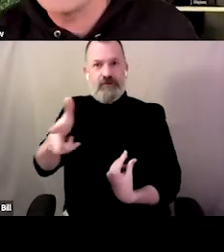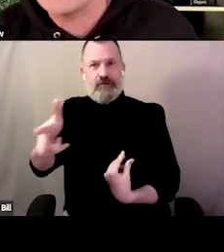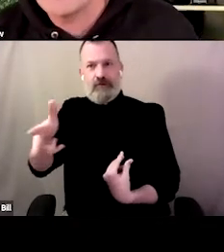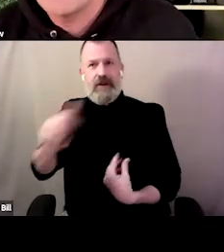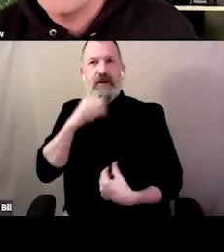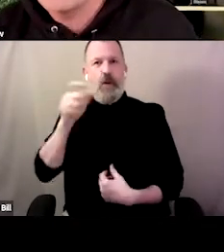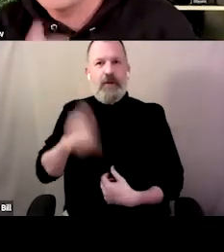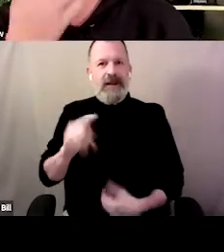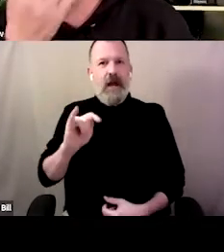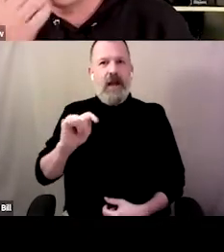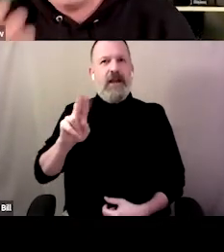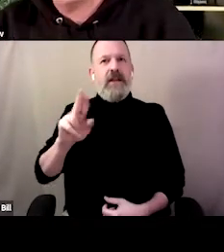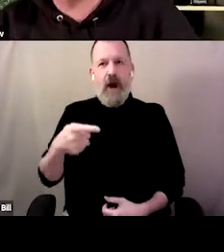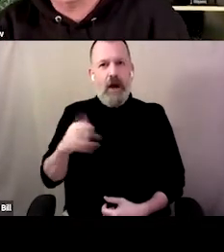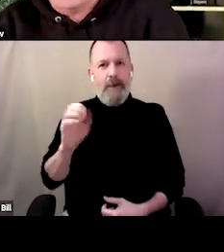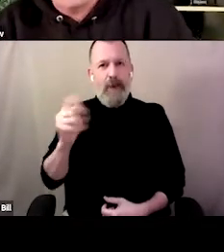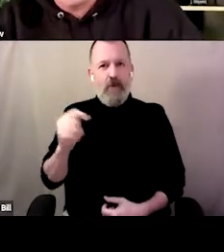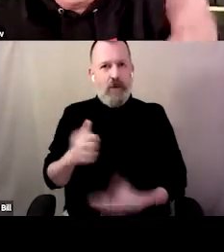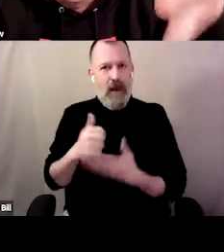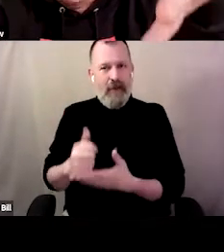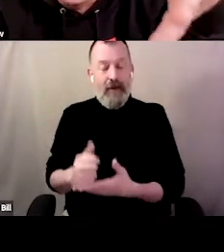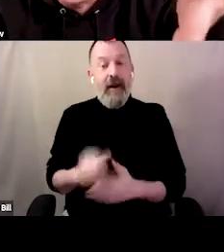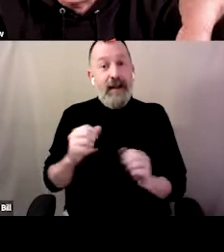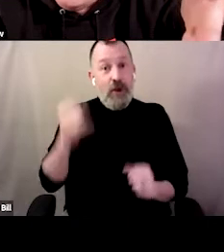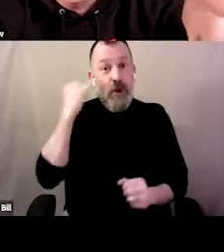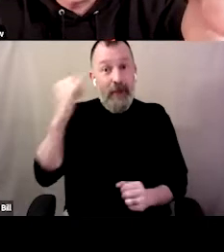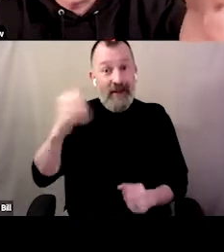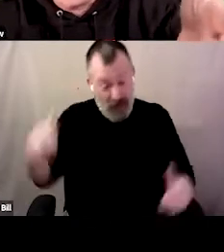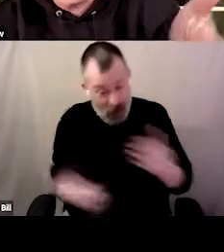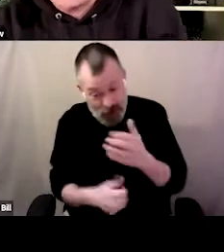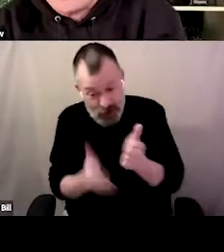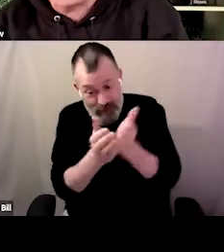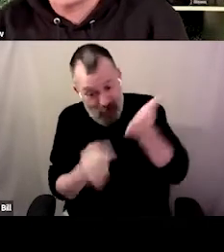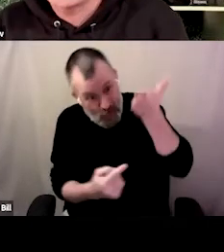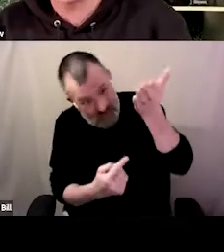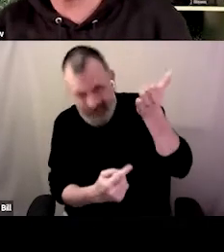CalebBarlow: Well, you can imagine the underside of a boat is not the same shape. So there's a